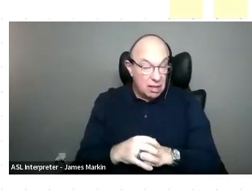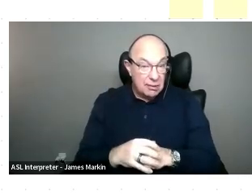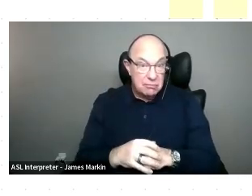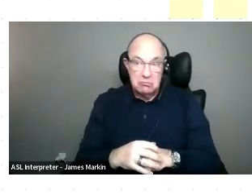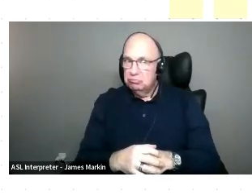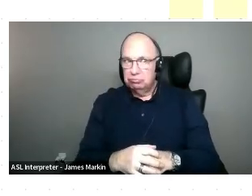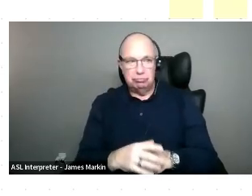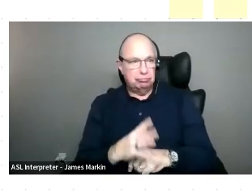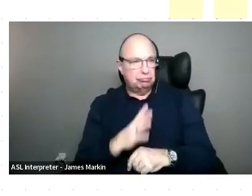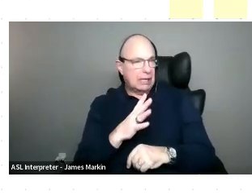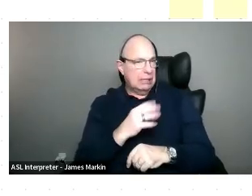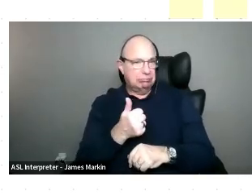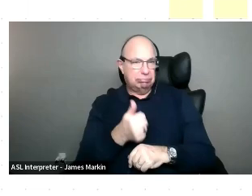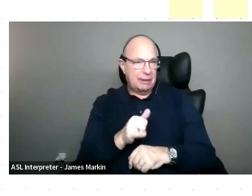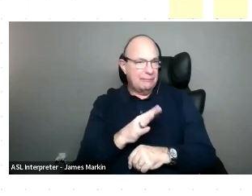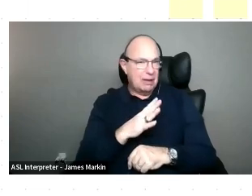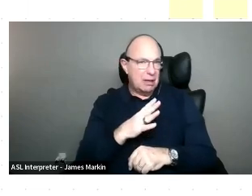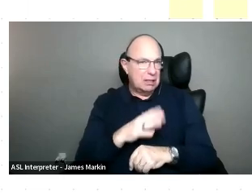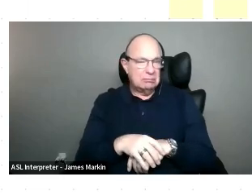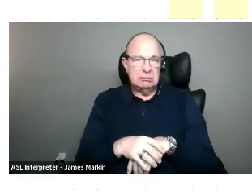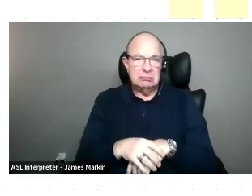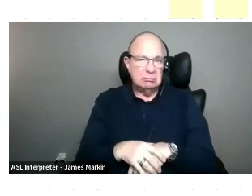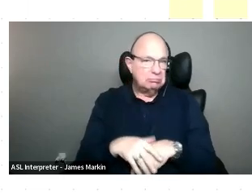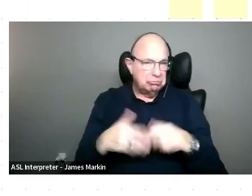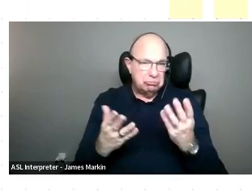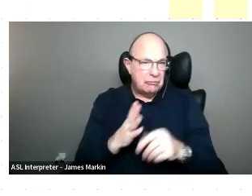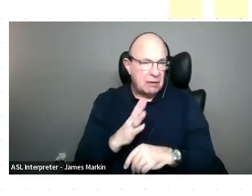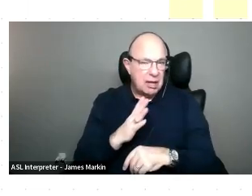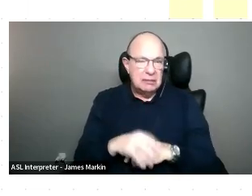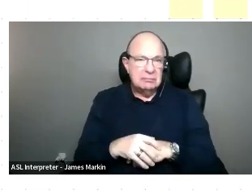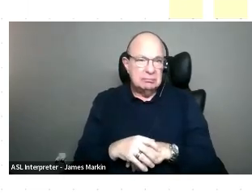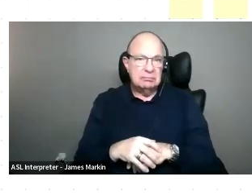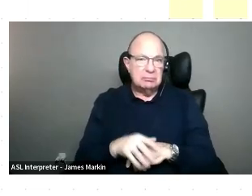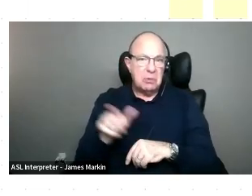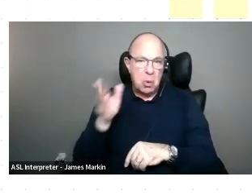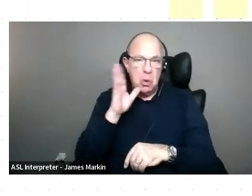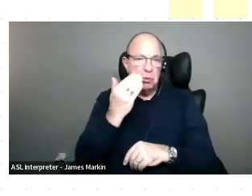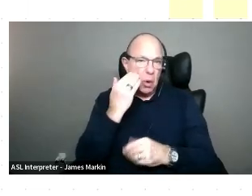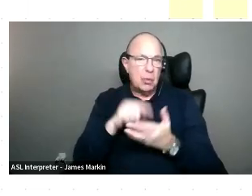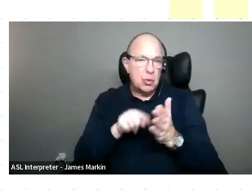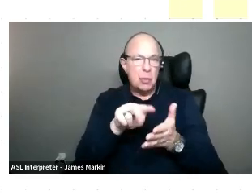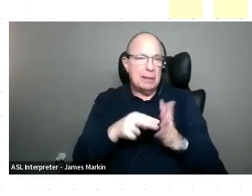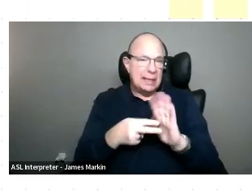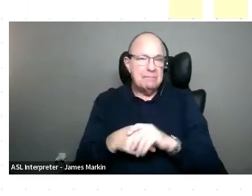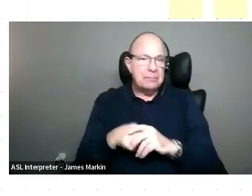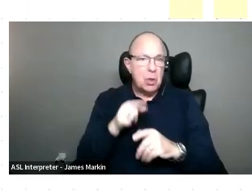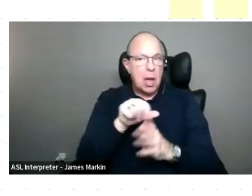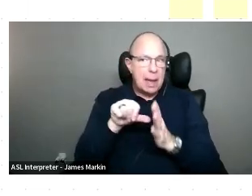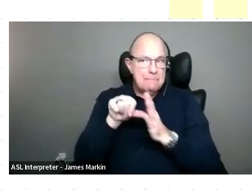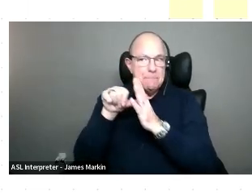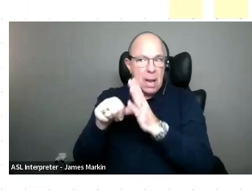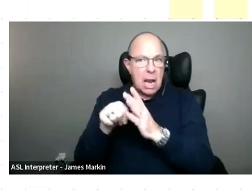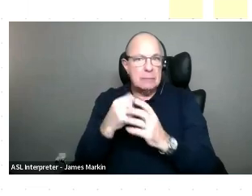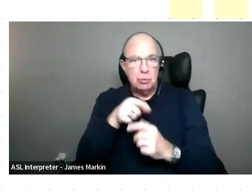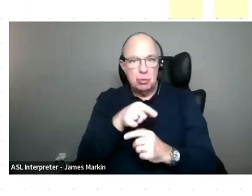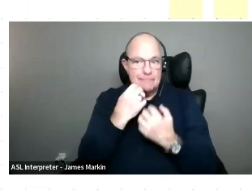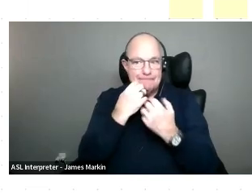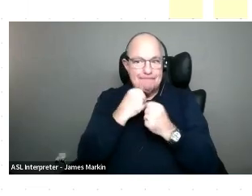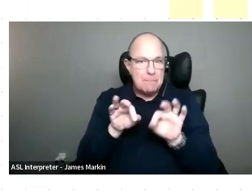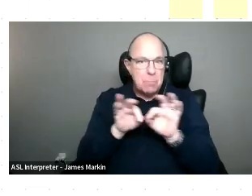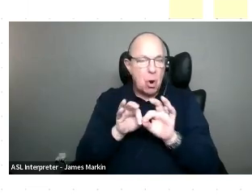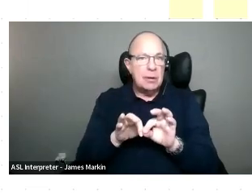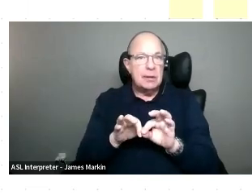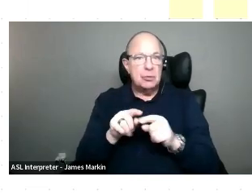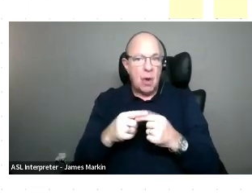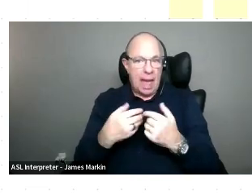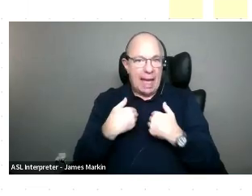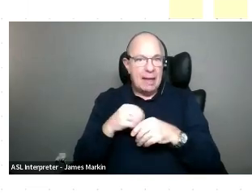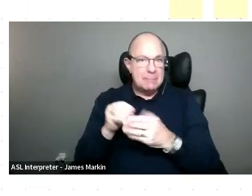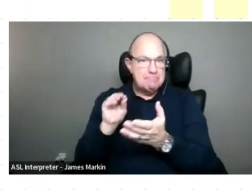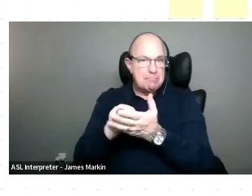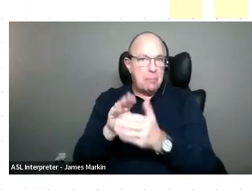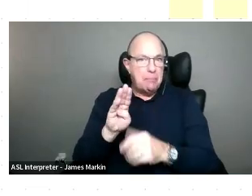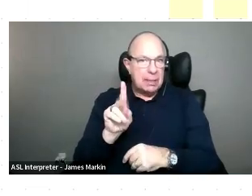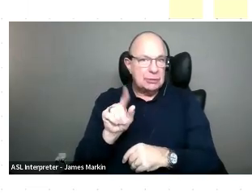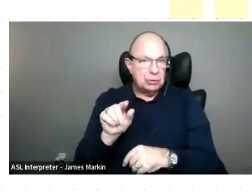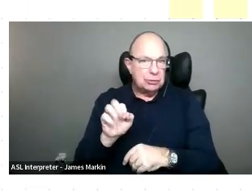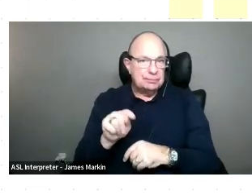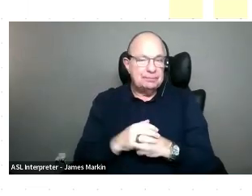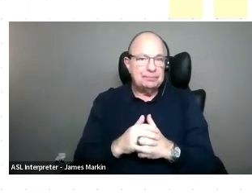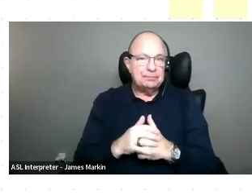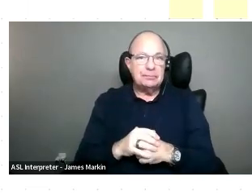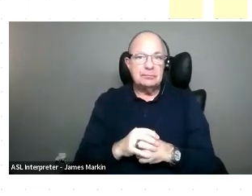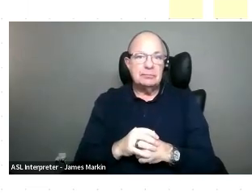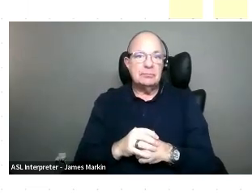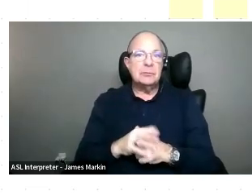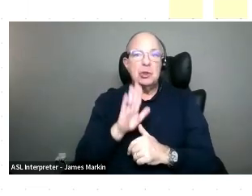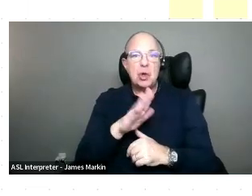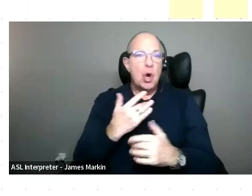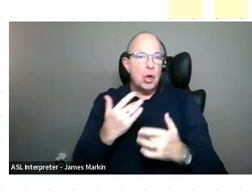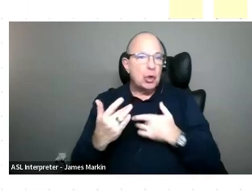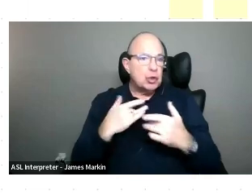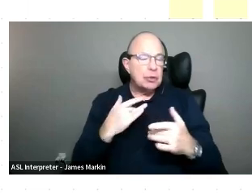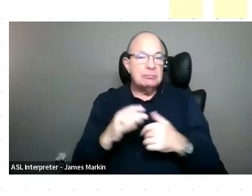Shannon Spencer (she/her): Totally, that's totally fine, yeah, that's totally, totally fine, and that… they'll know for sure that, you know, that emphasizes the importance of having it in the budget, right? So, not only sharing concerns or impacts, but even just.